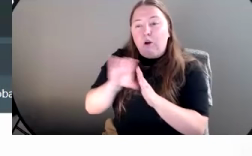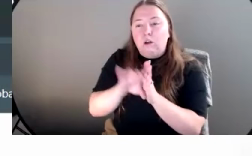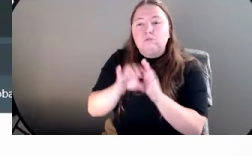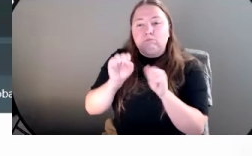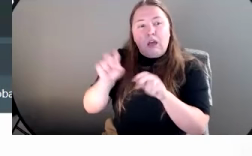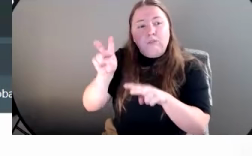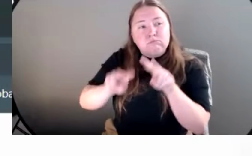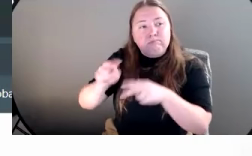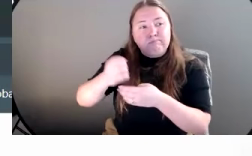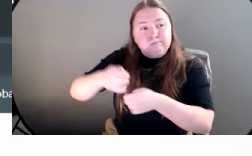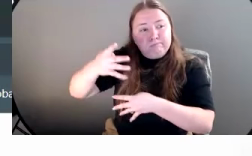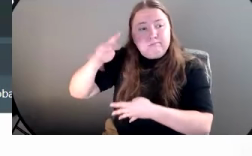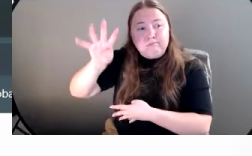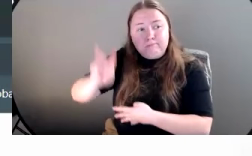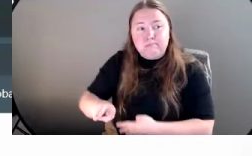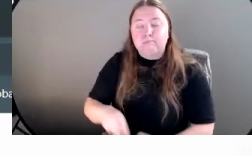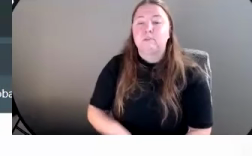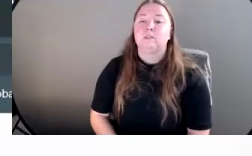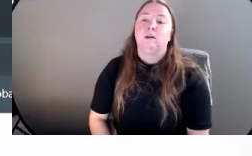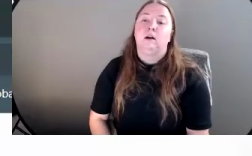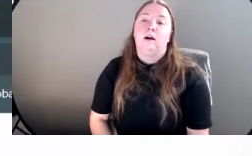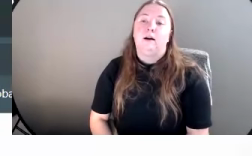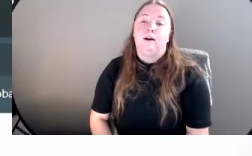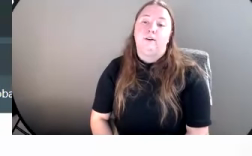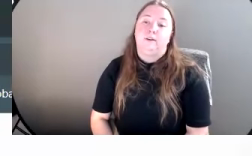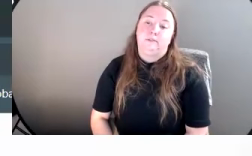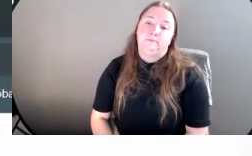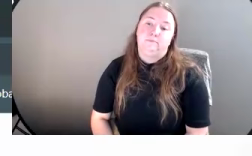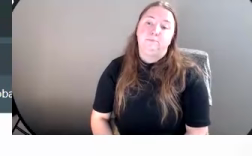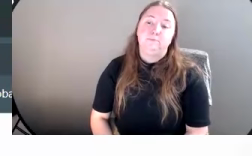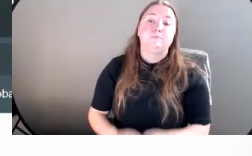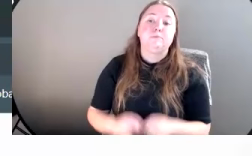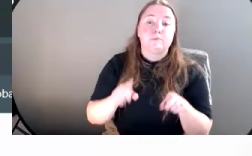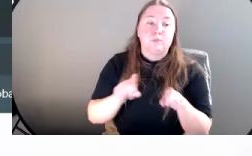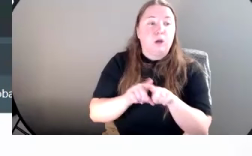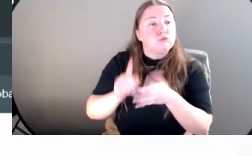I'm going to close that. And then we can also scroll down.